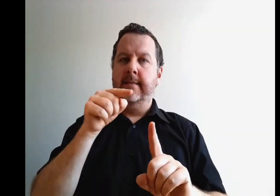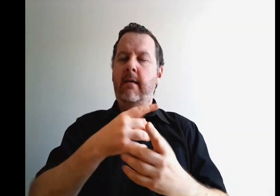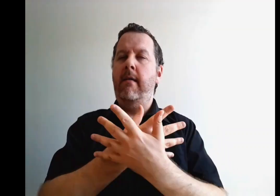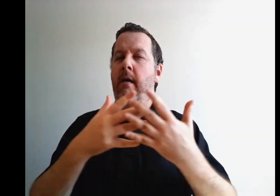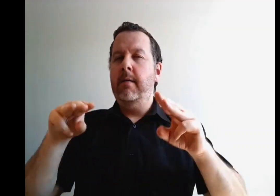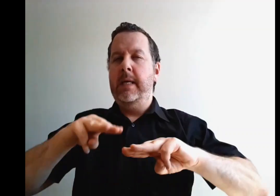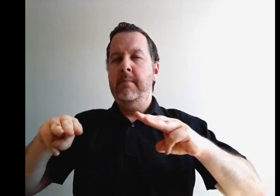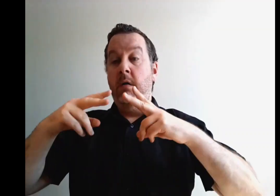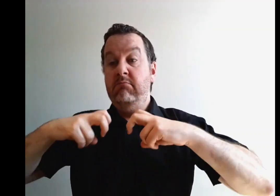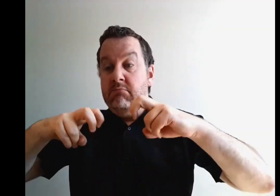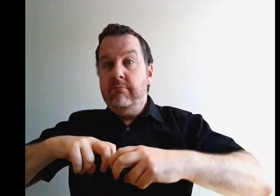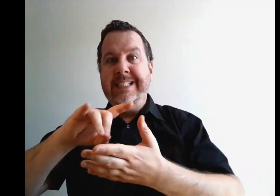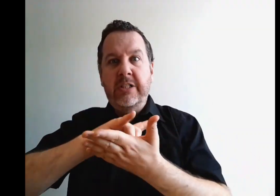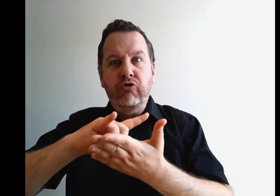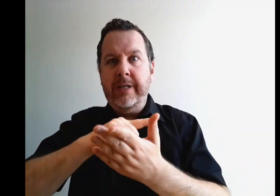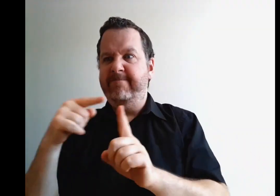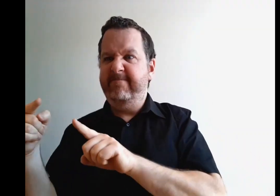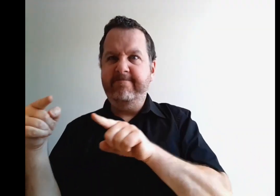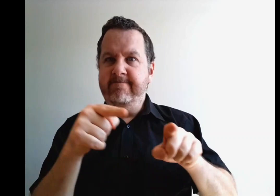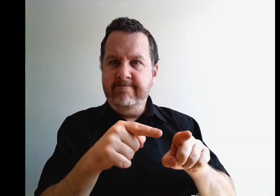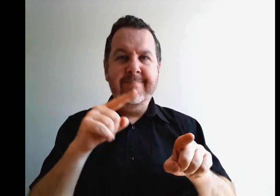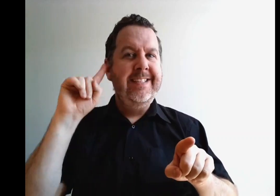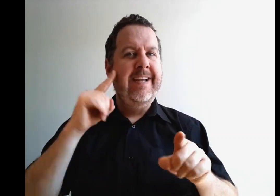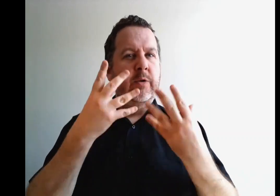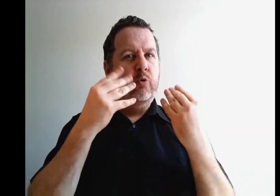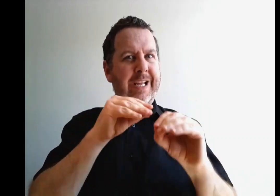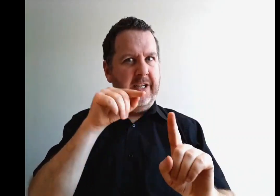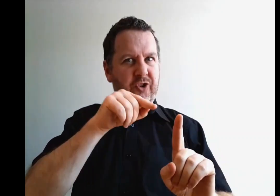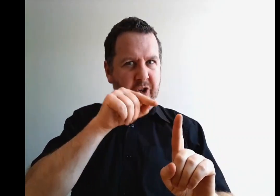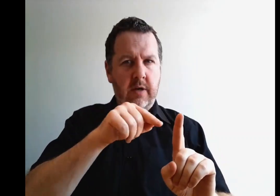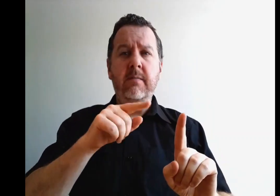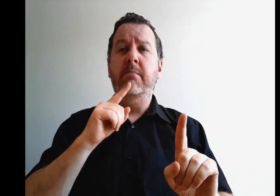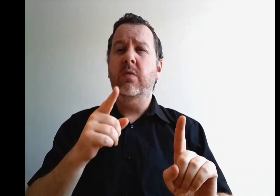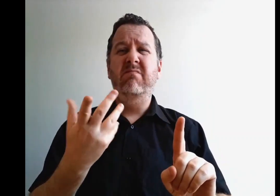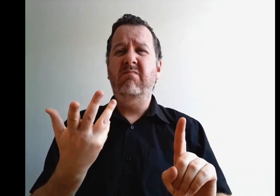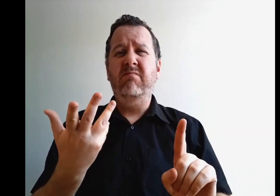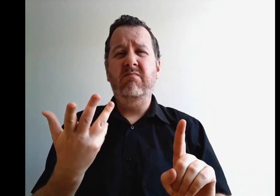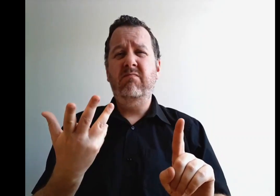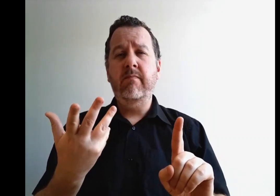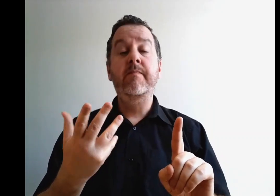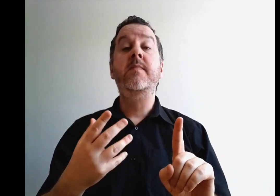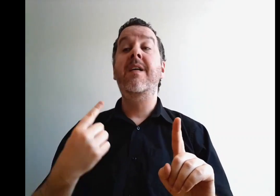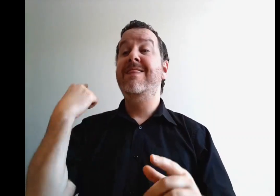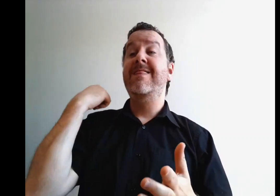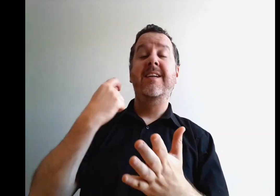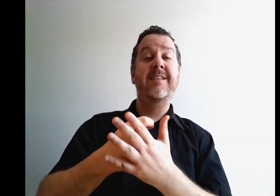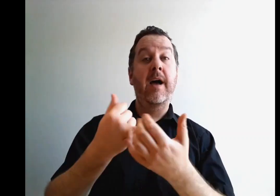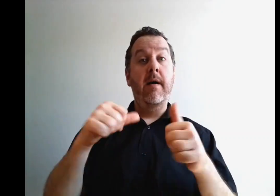It's where a lot of historians focus. But really, control of the Catholic deaf schools was already in the hands